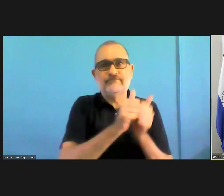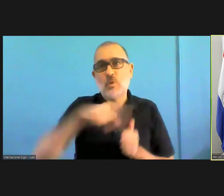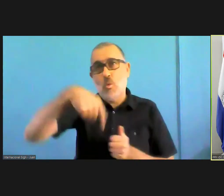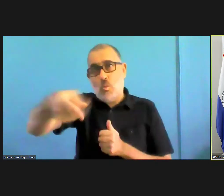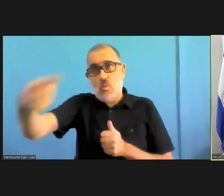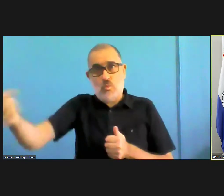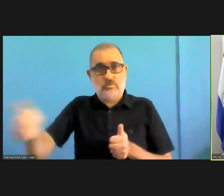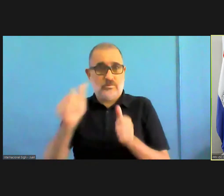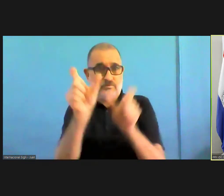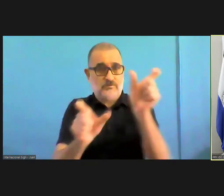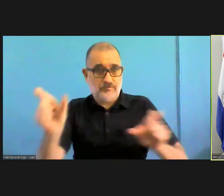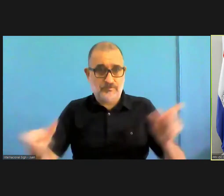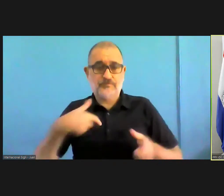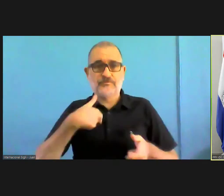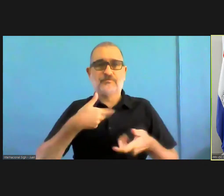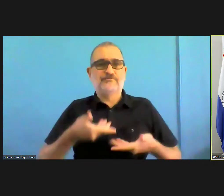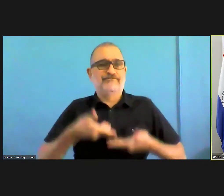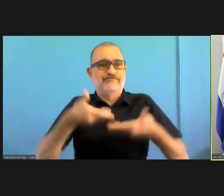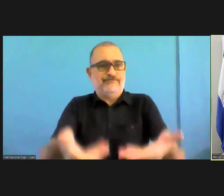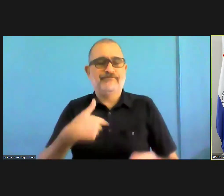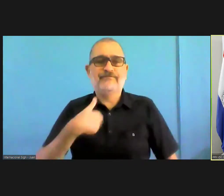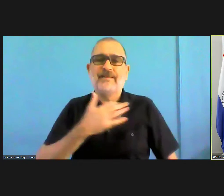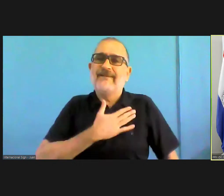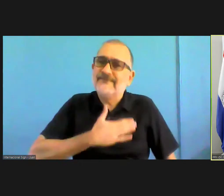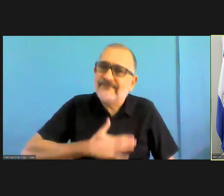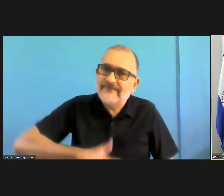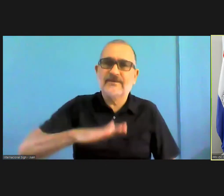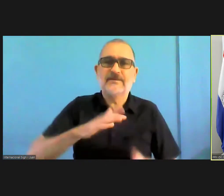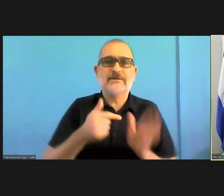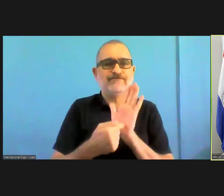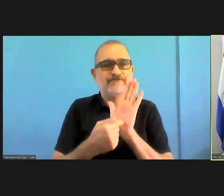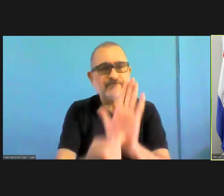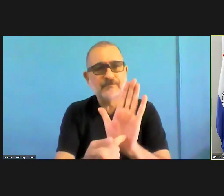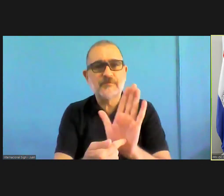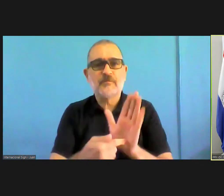of health surveillance, who will be making the presentation of our